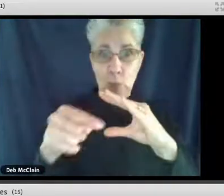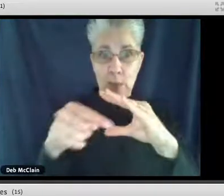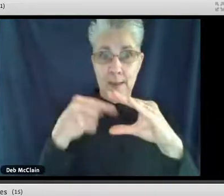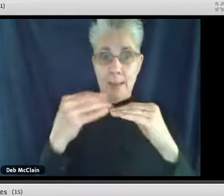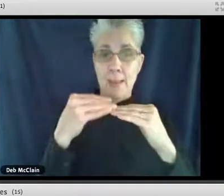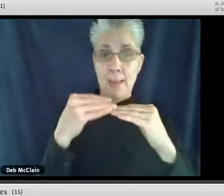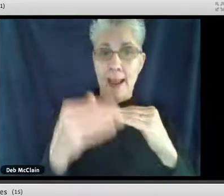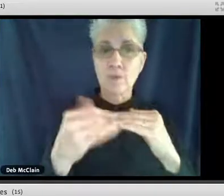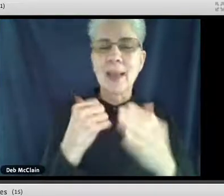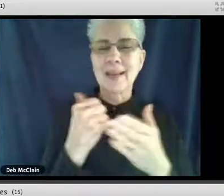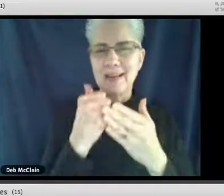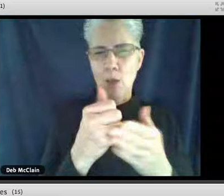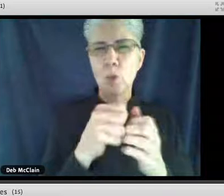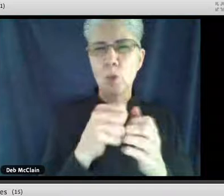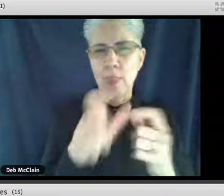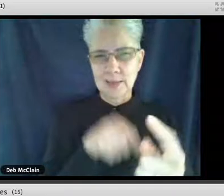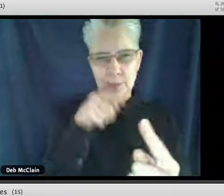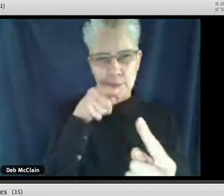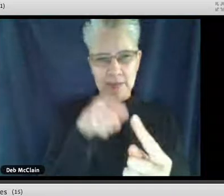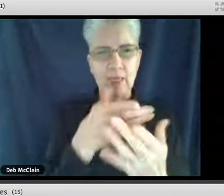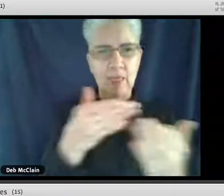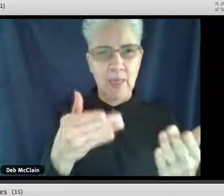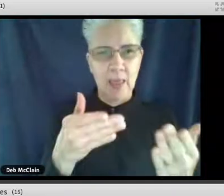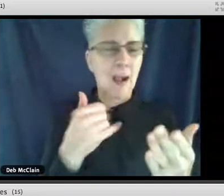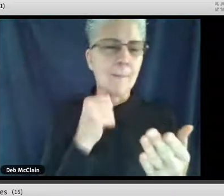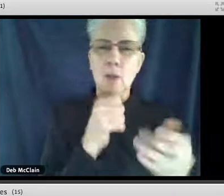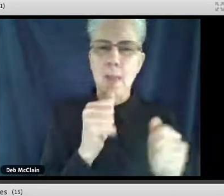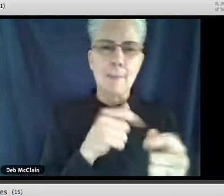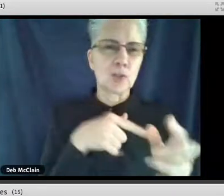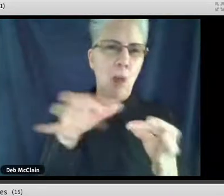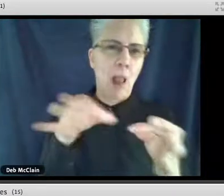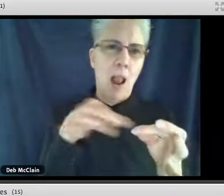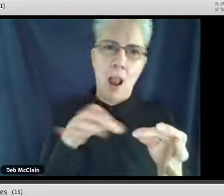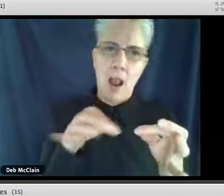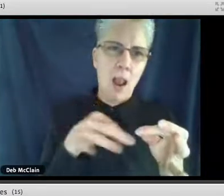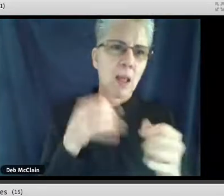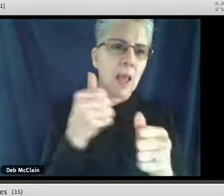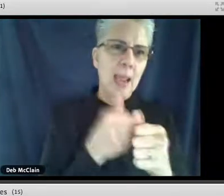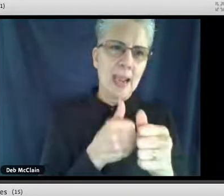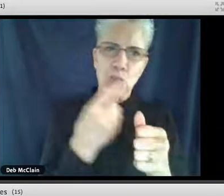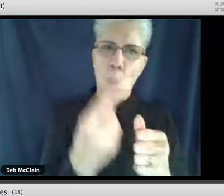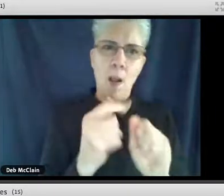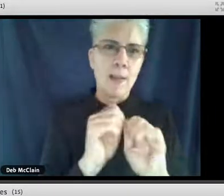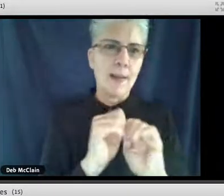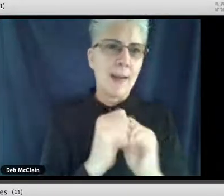I can help you with that specific thing. I'm not going to be able to kind of go through each of these and how-to today.